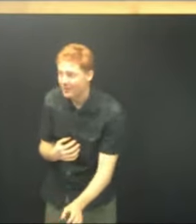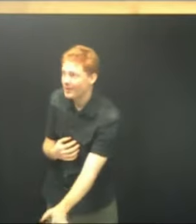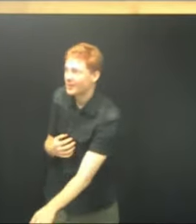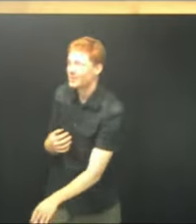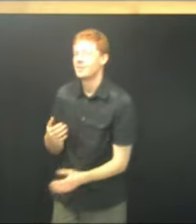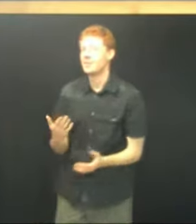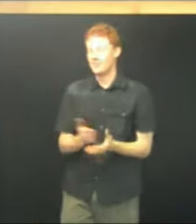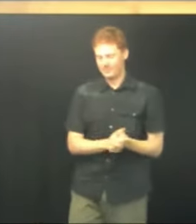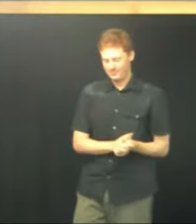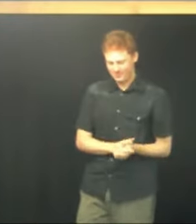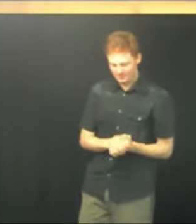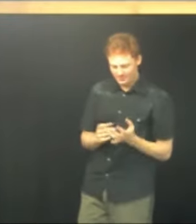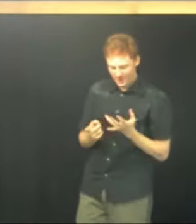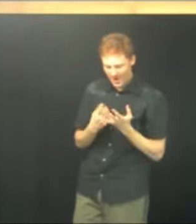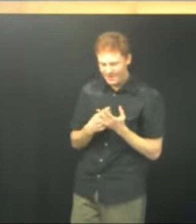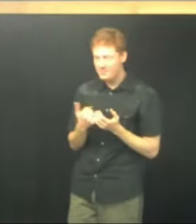and this action again is the same as a page turning out